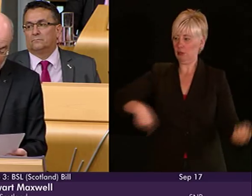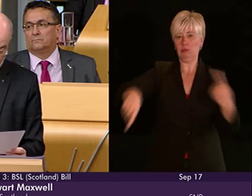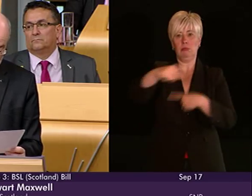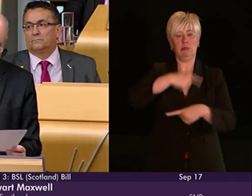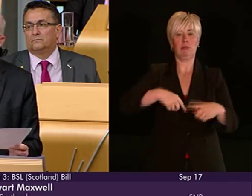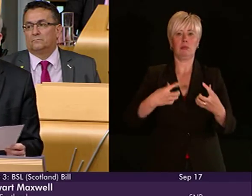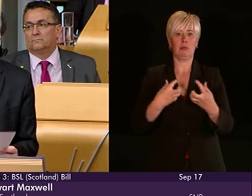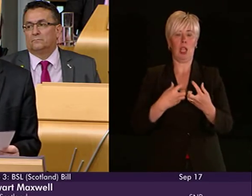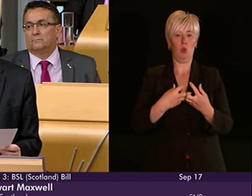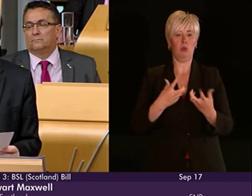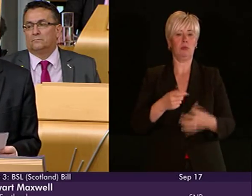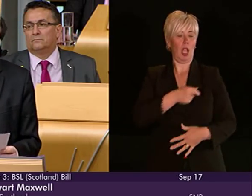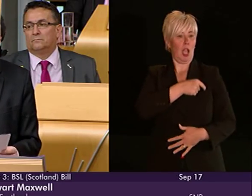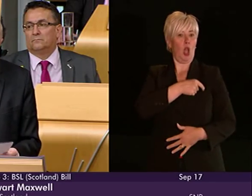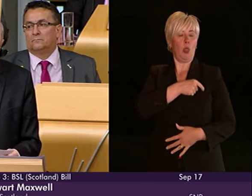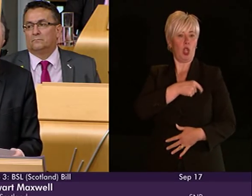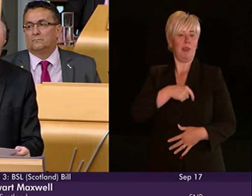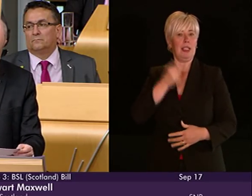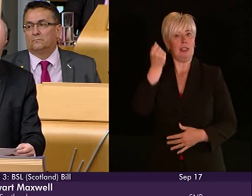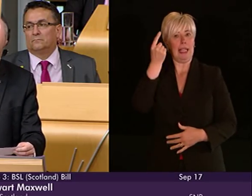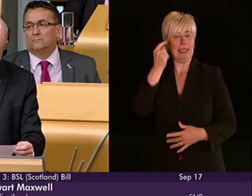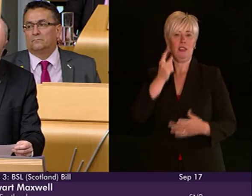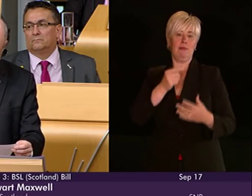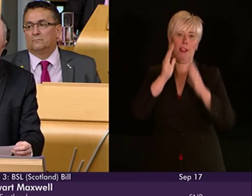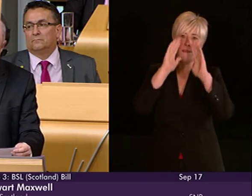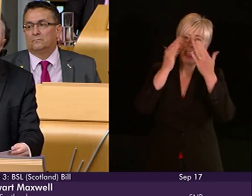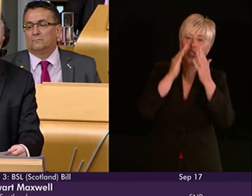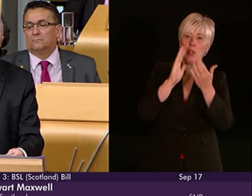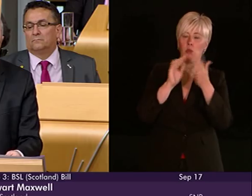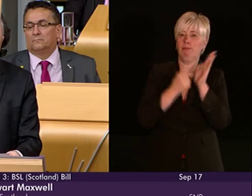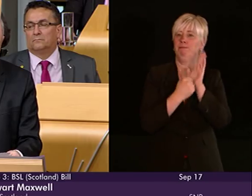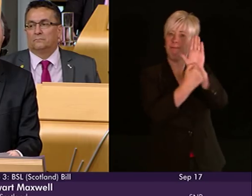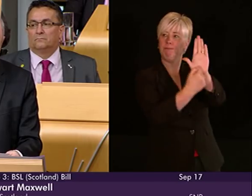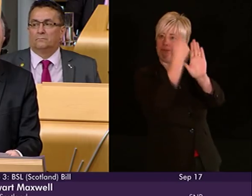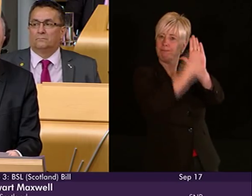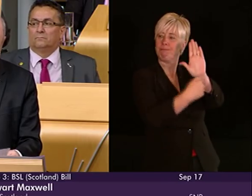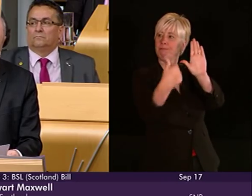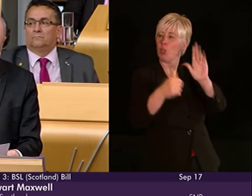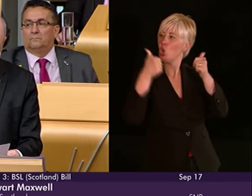The committee initiatives, particularly the Facebook group, were widely held up as good examples of how public bodies could be